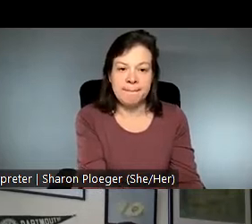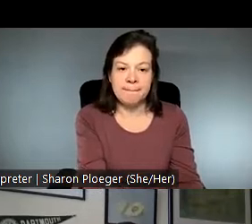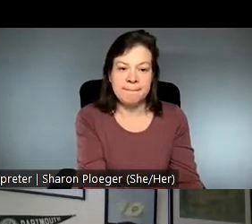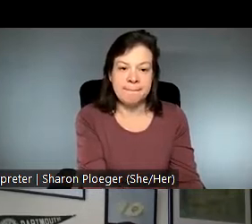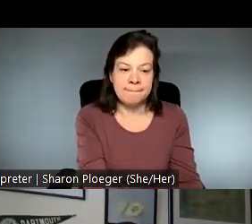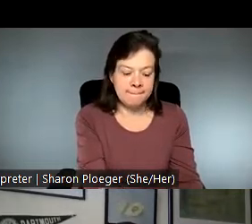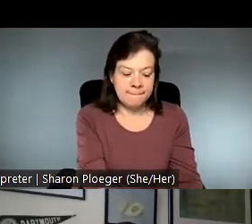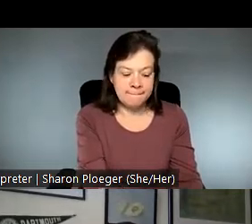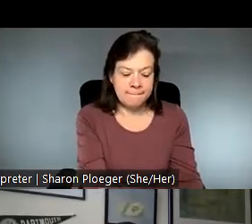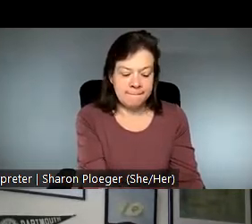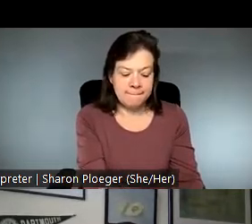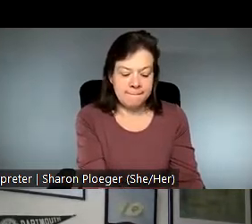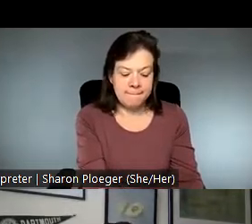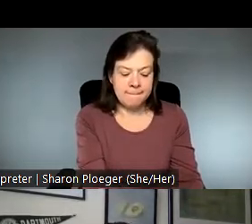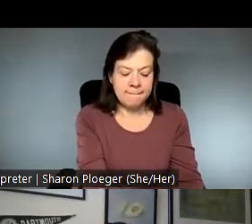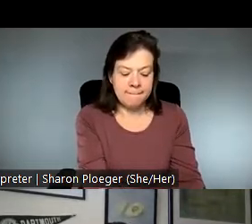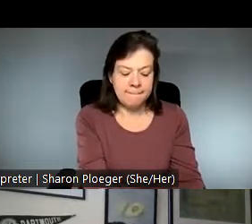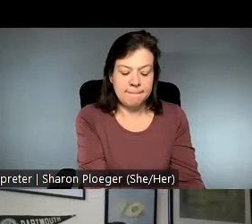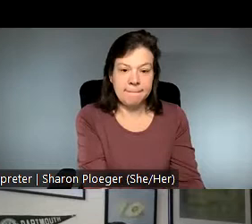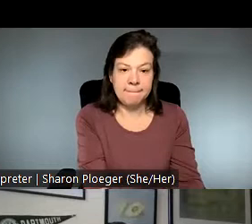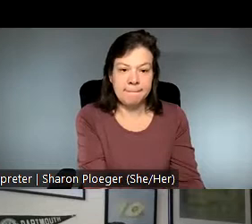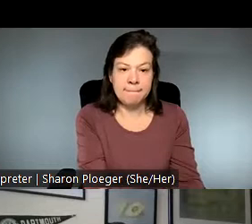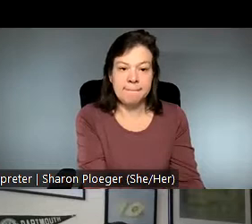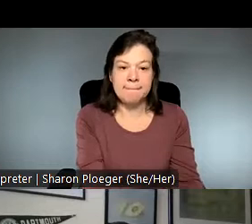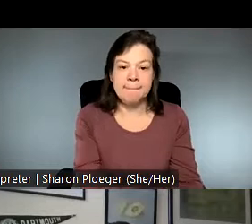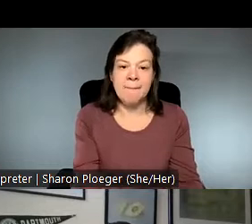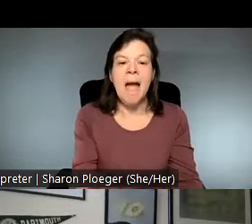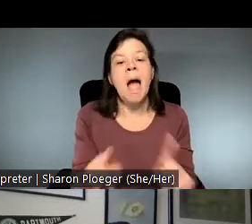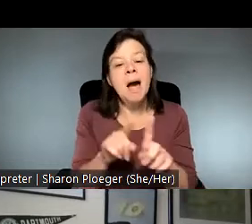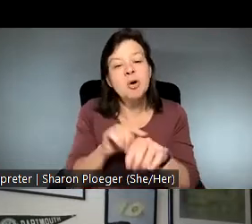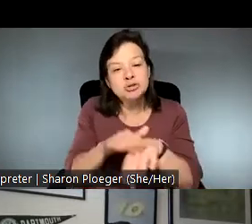And I'm also going to slow the speech down so that it's